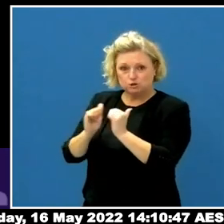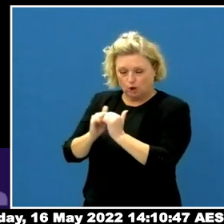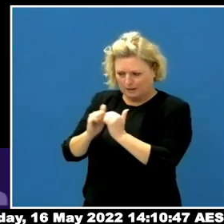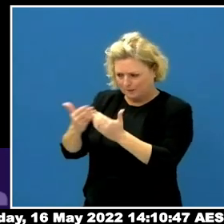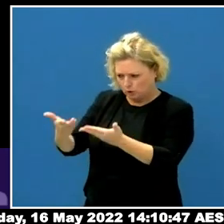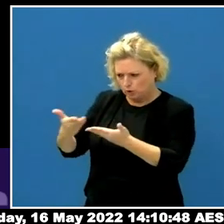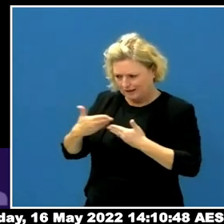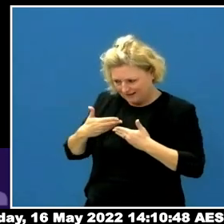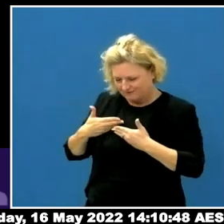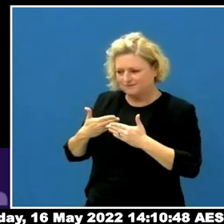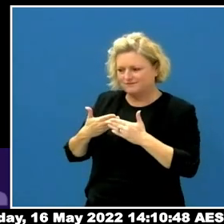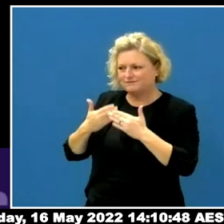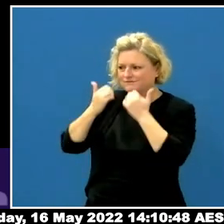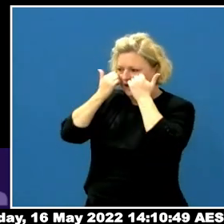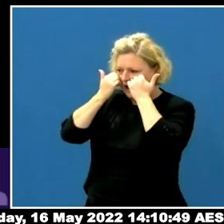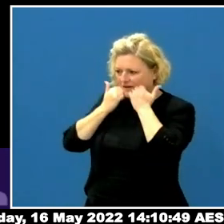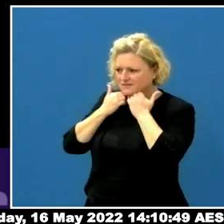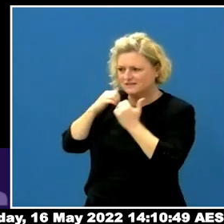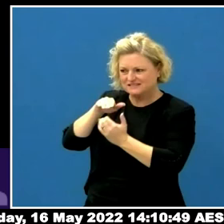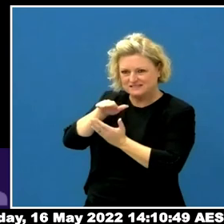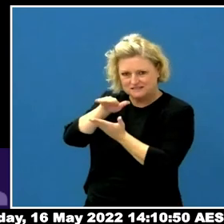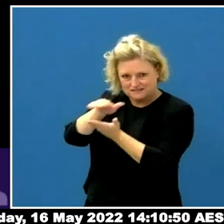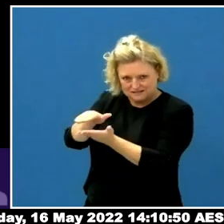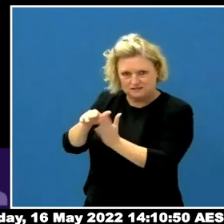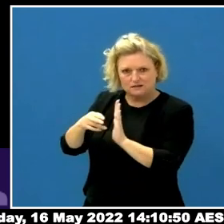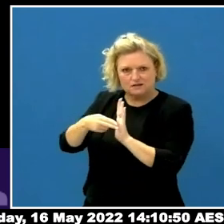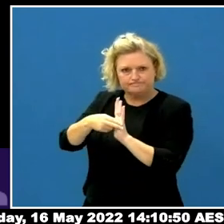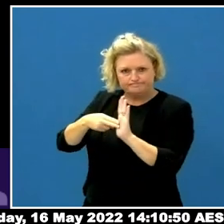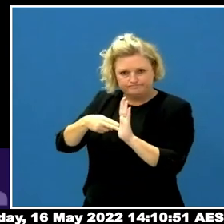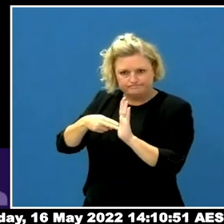Commission, that's a document behind hearing bundle A, tab 17.